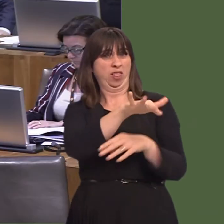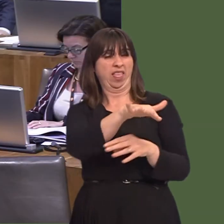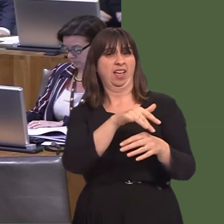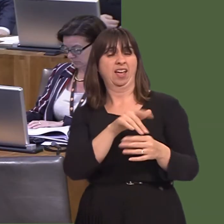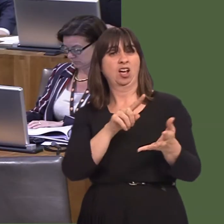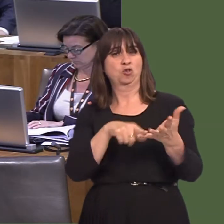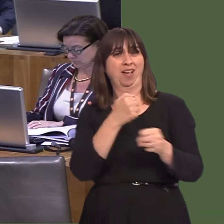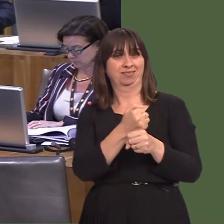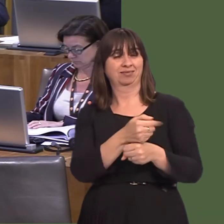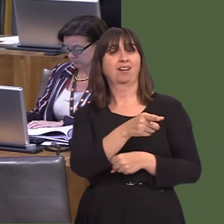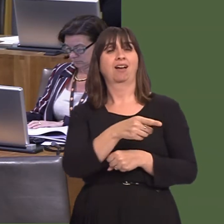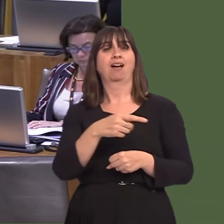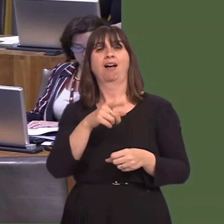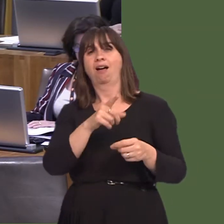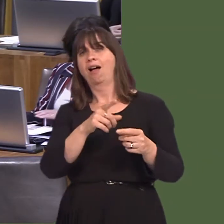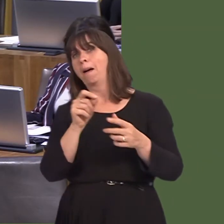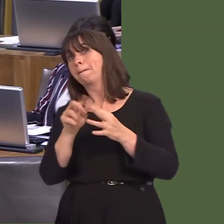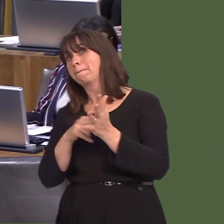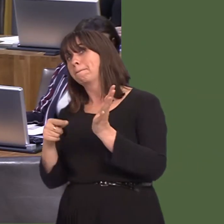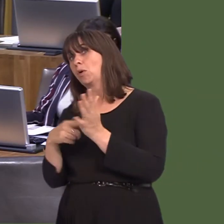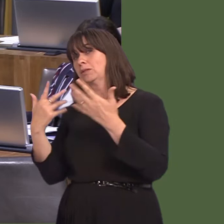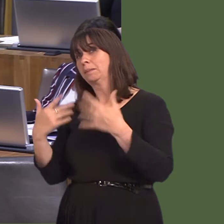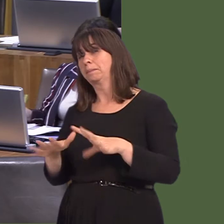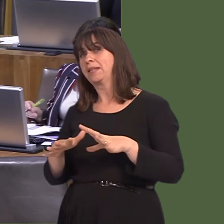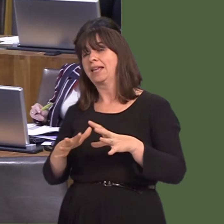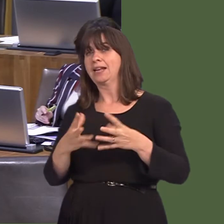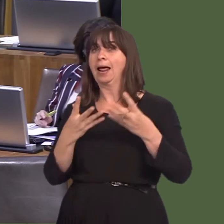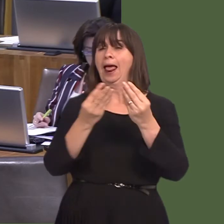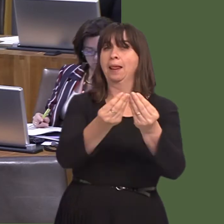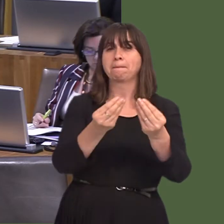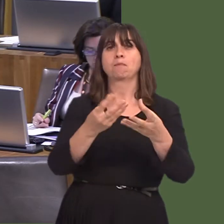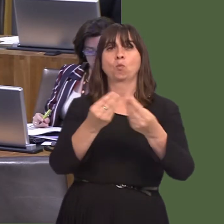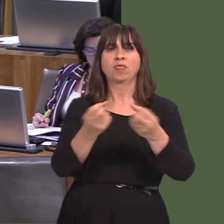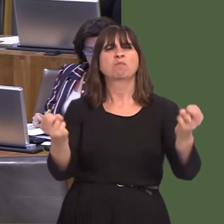And I've seen, of course, what PONT has done in terms of providing infrastructure in Mbale as well.